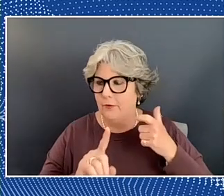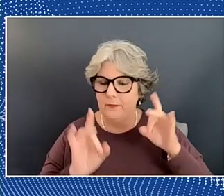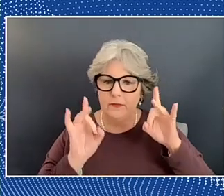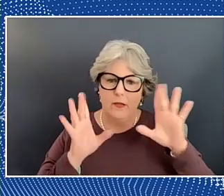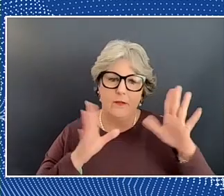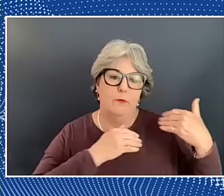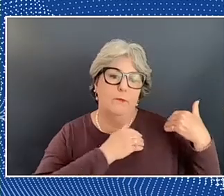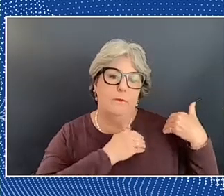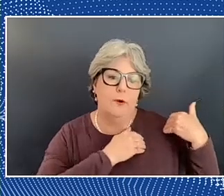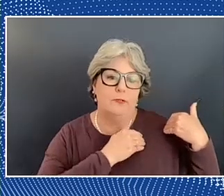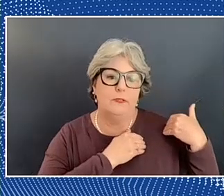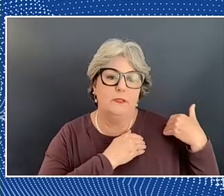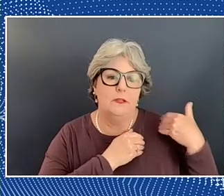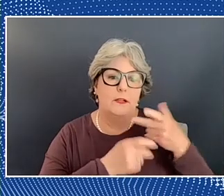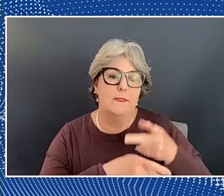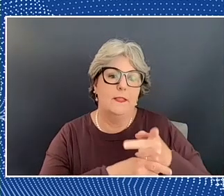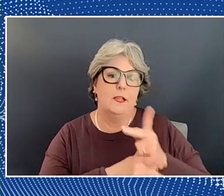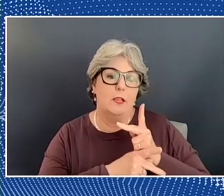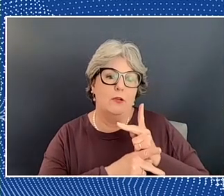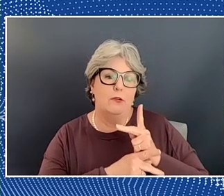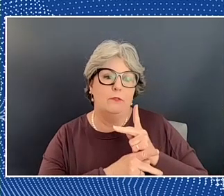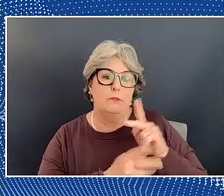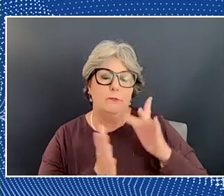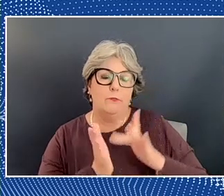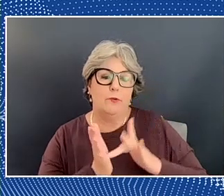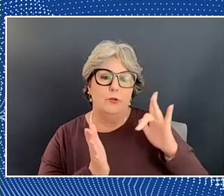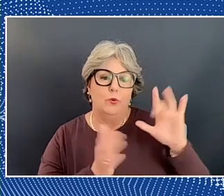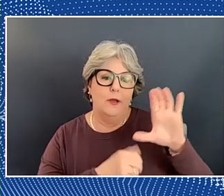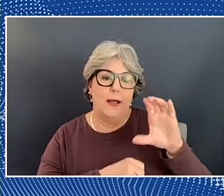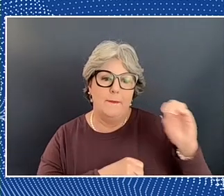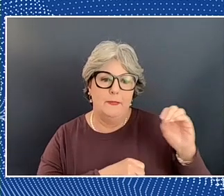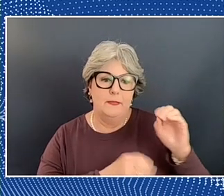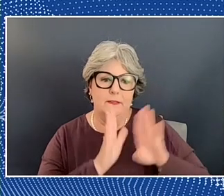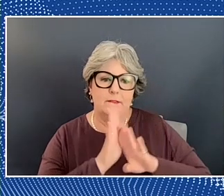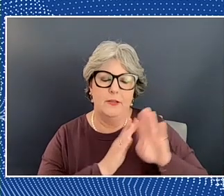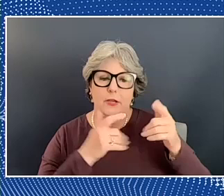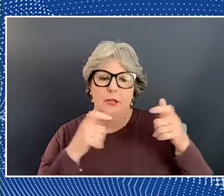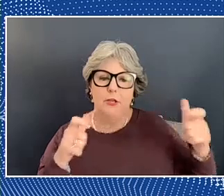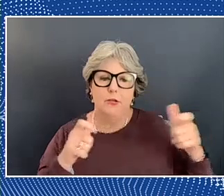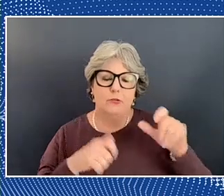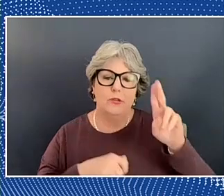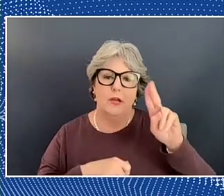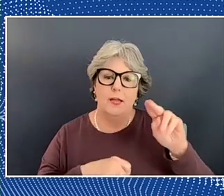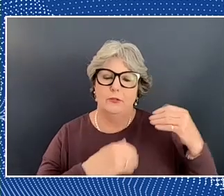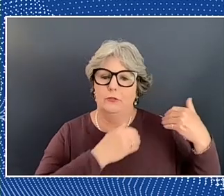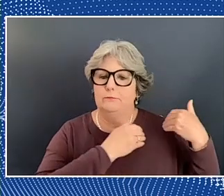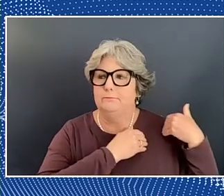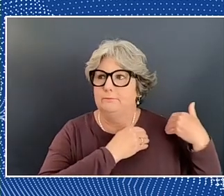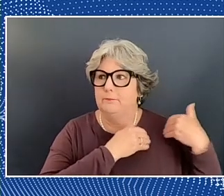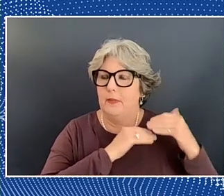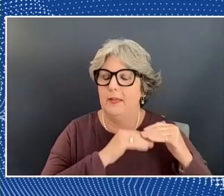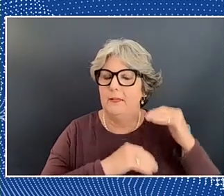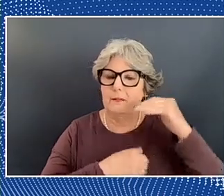The loans from predatory companies like this create huge undue hardships and extreme stress on borrowers and their